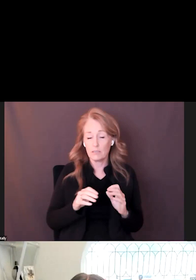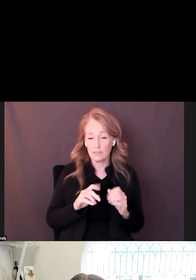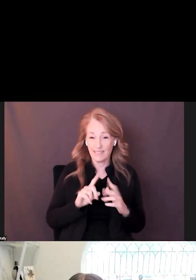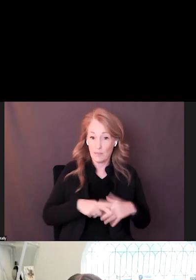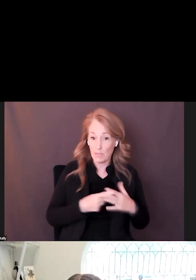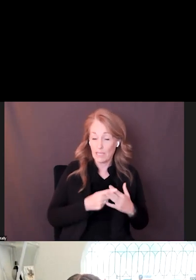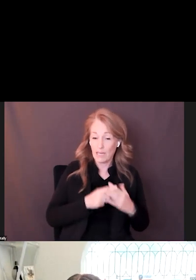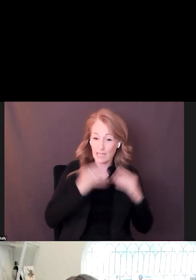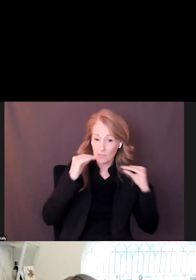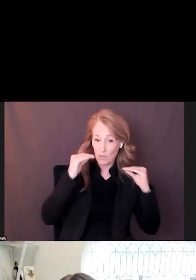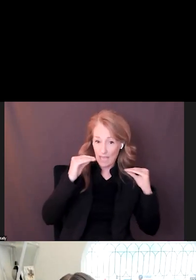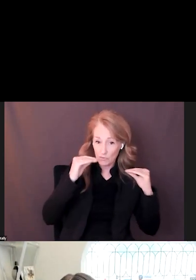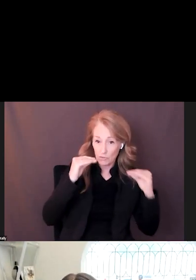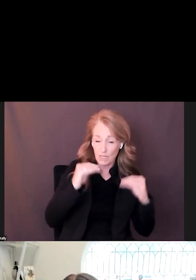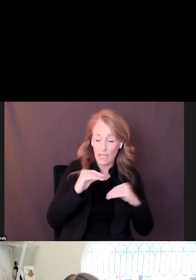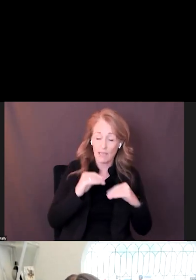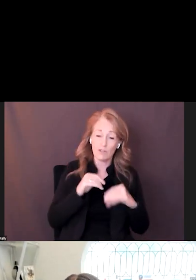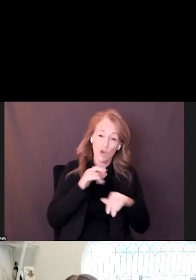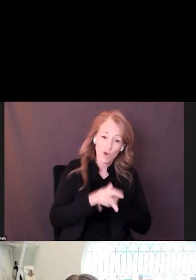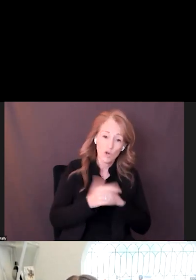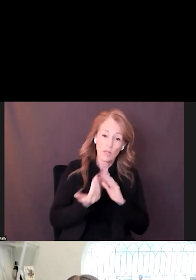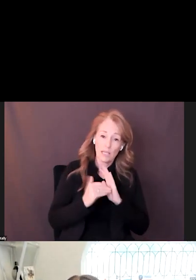AND MAKE SURE YOU HAVE FREQUENT CONVERSATIONS BEFORE YOU ENGAGE